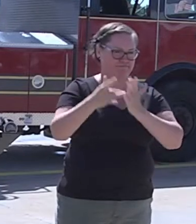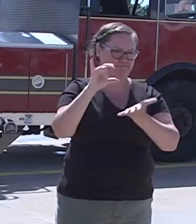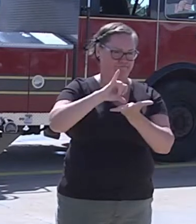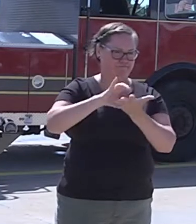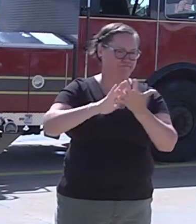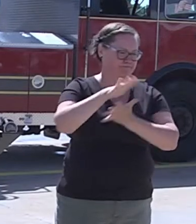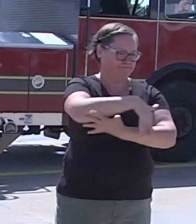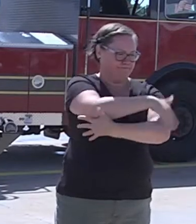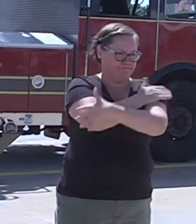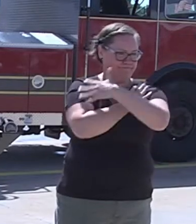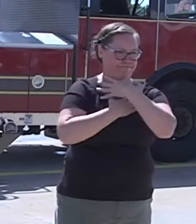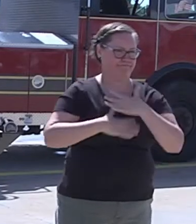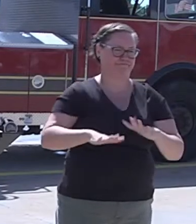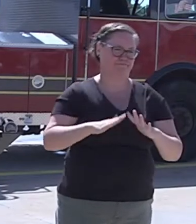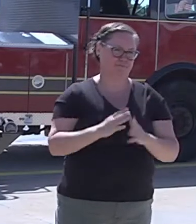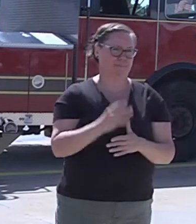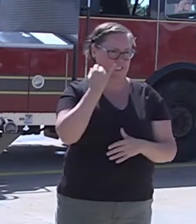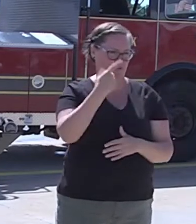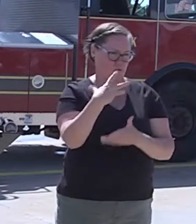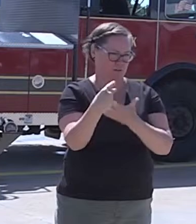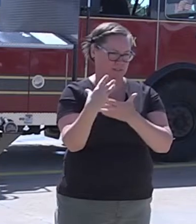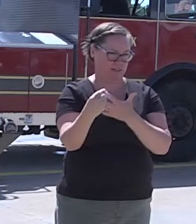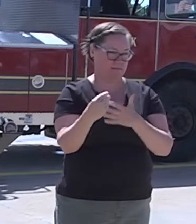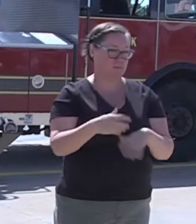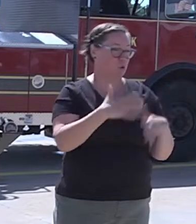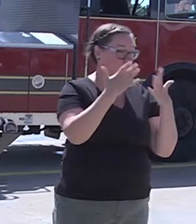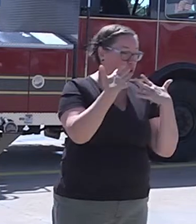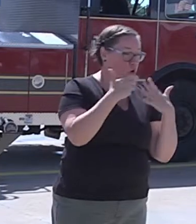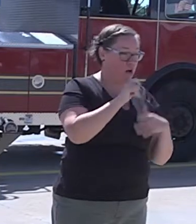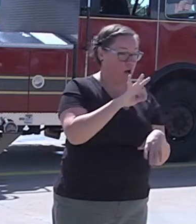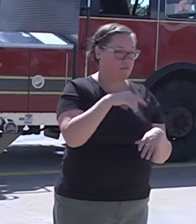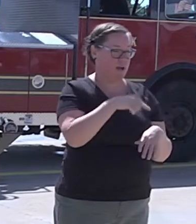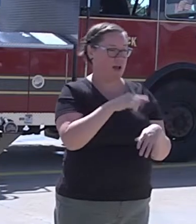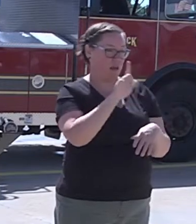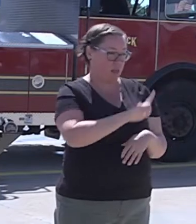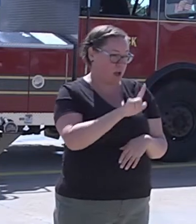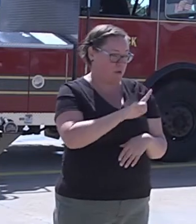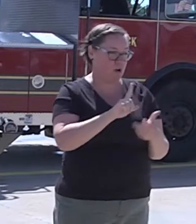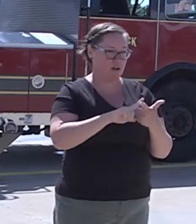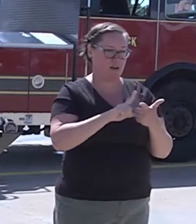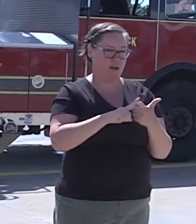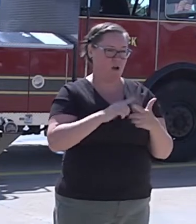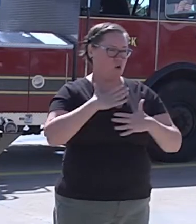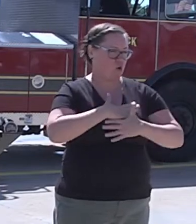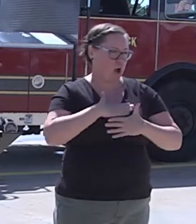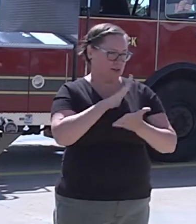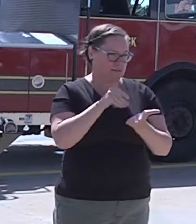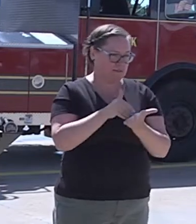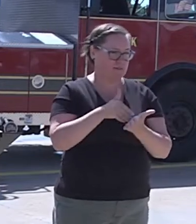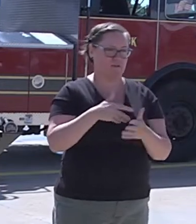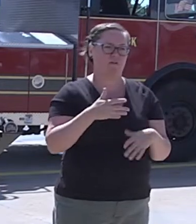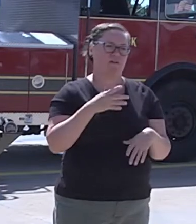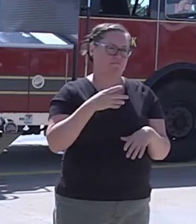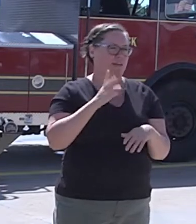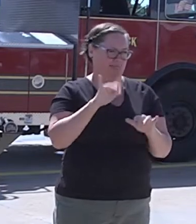our splash pads libraries or rec centers is an option for anyone looking to escape the heat